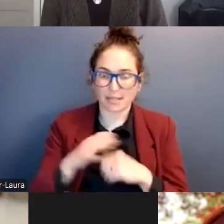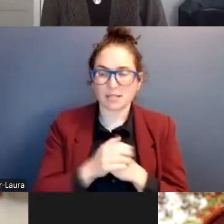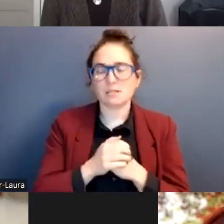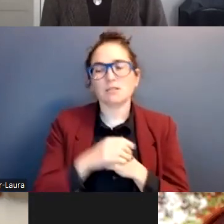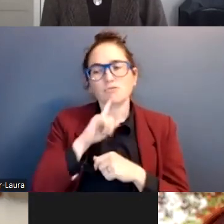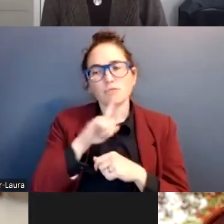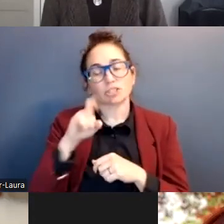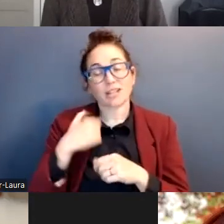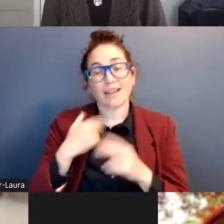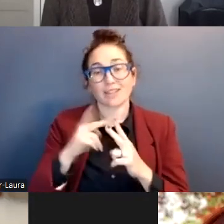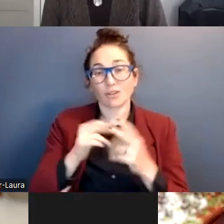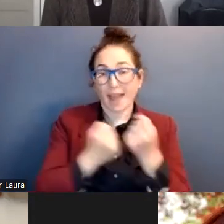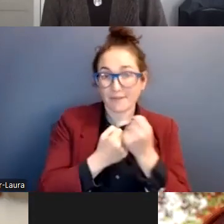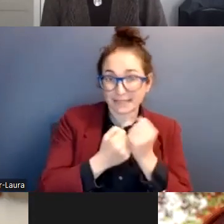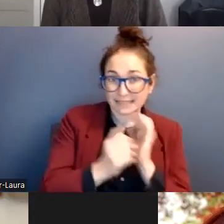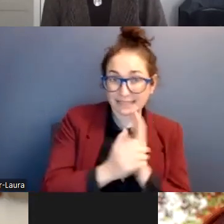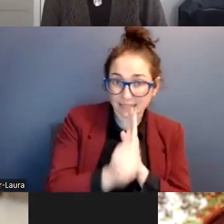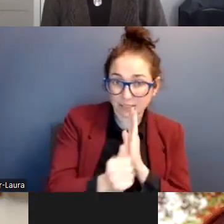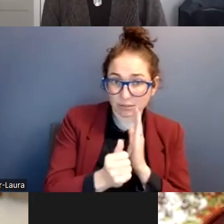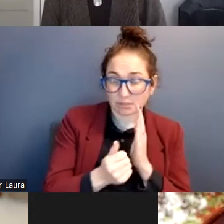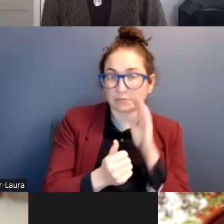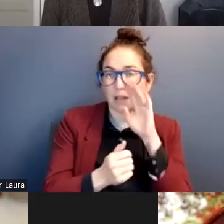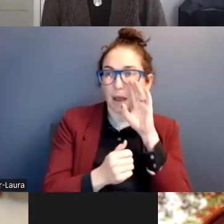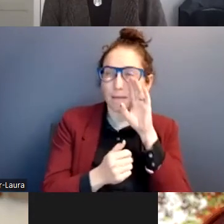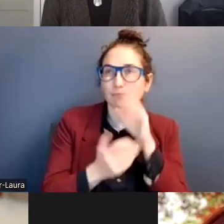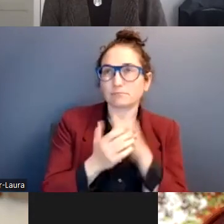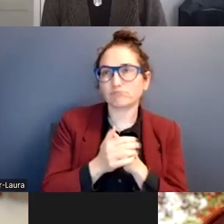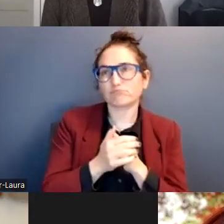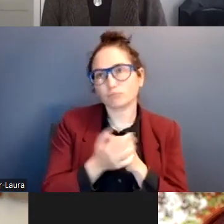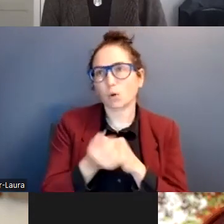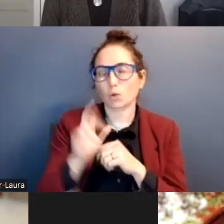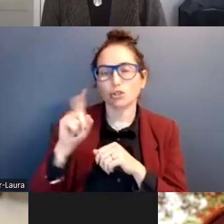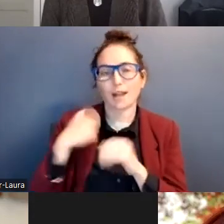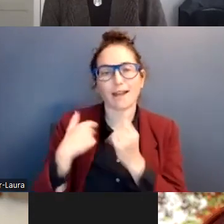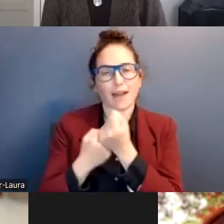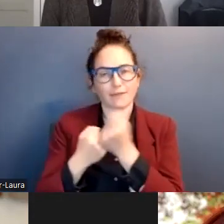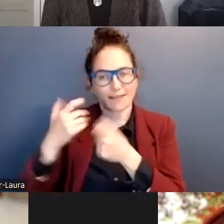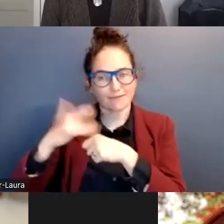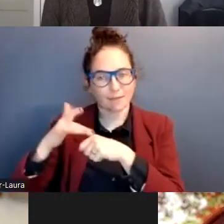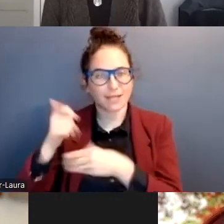advocates available to help possibly on short notice. We've had calls from people out of